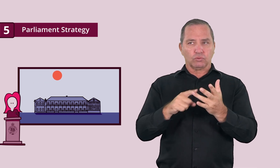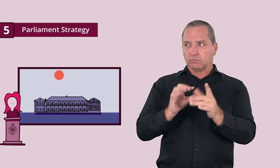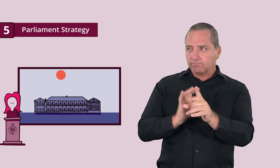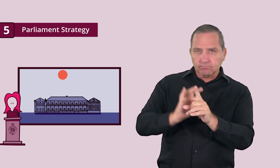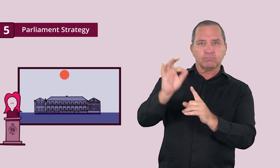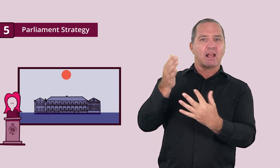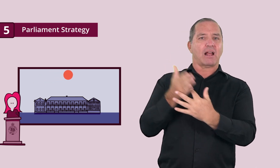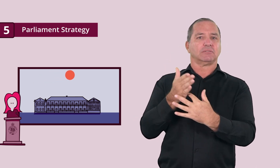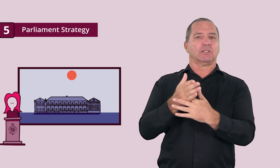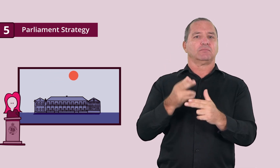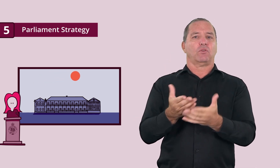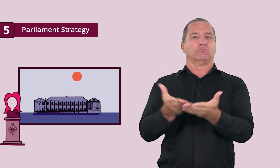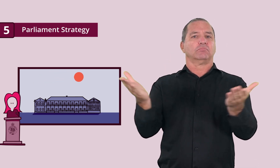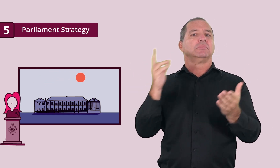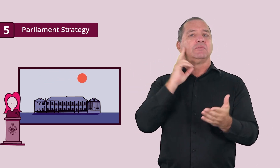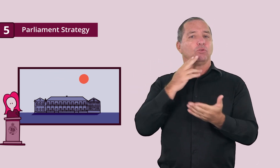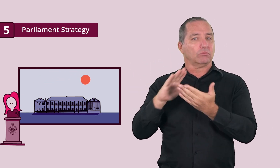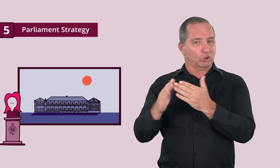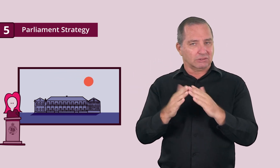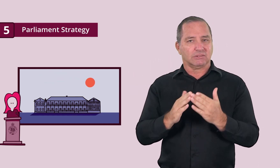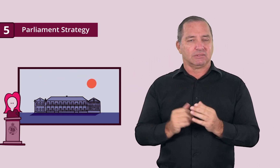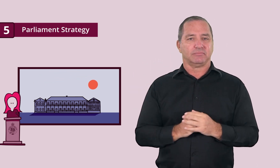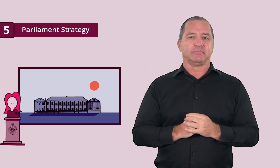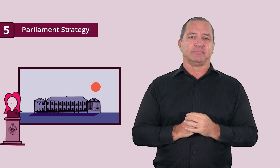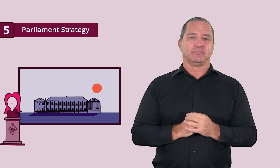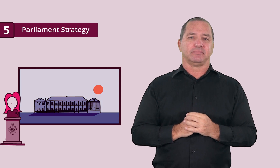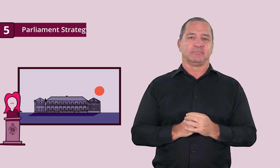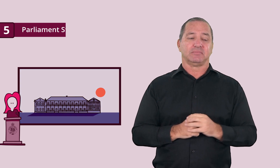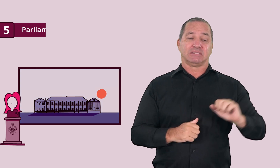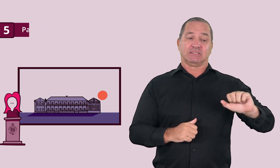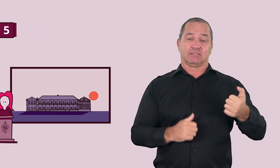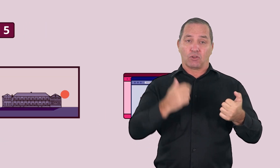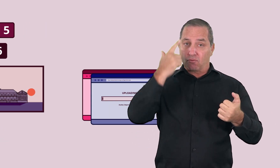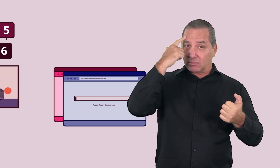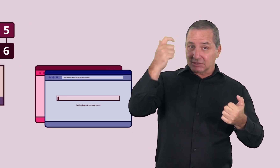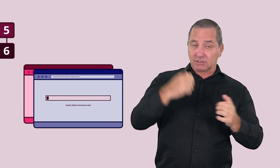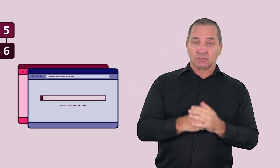to improve access for the Deaf community Sixth recommendation